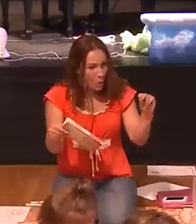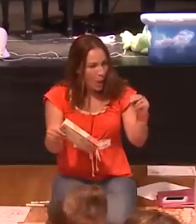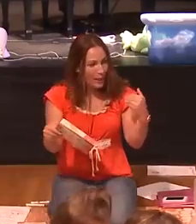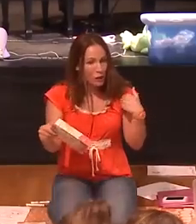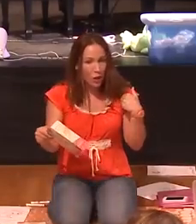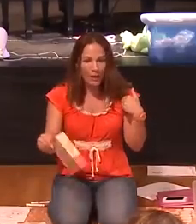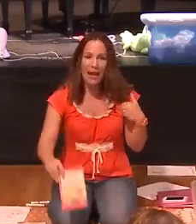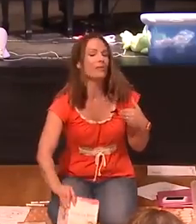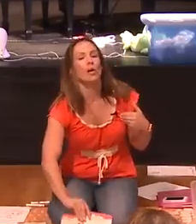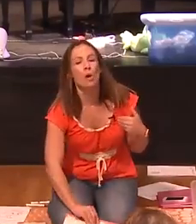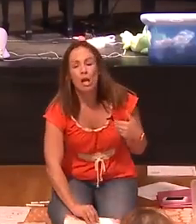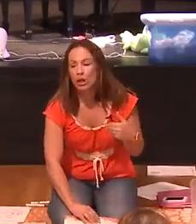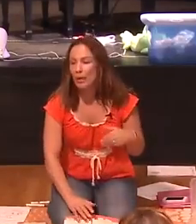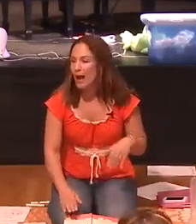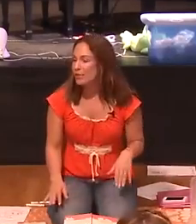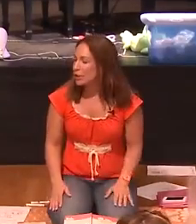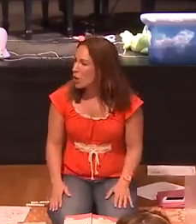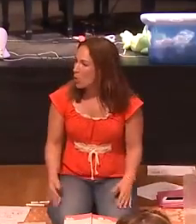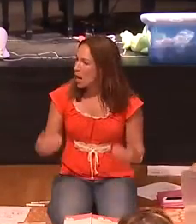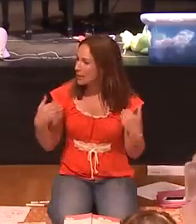No. I don't have. So DON'T-HAVE is like DON'T-WANT.